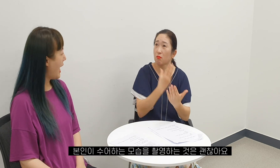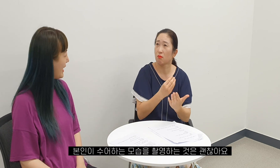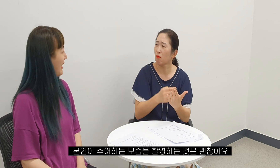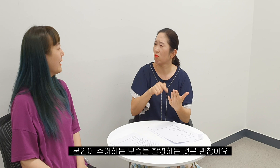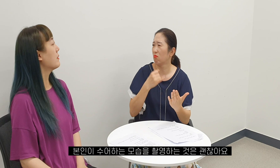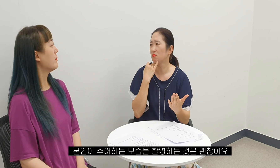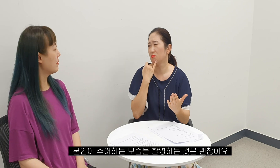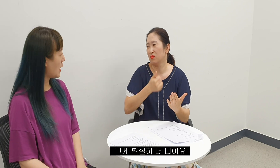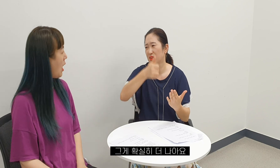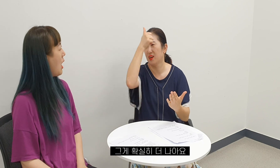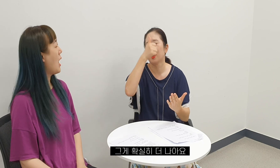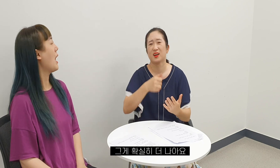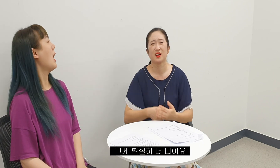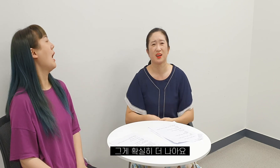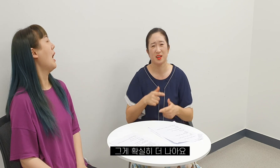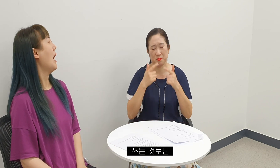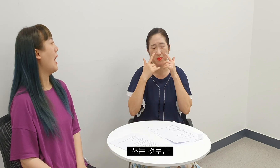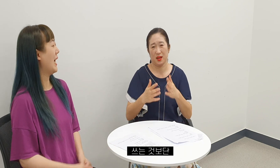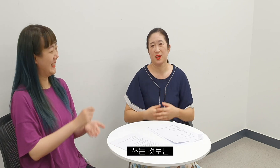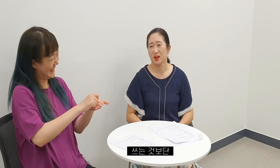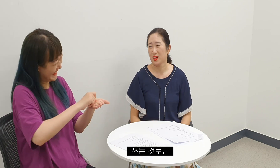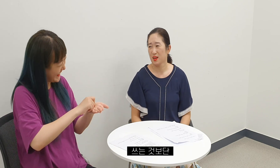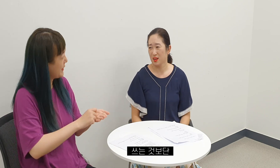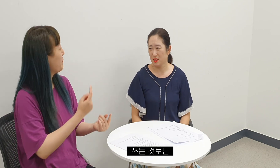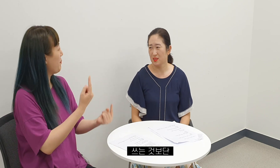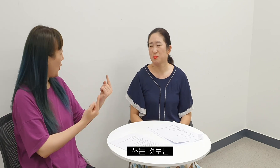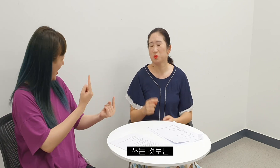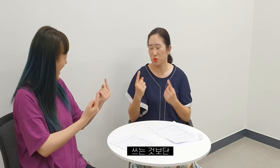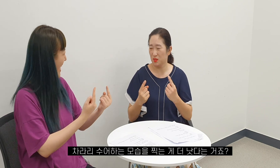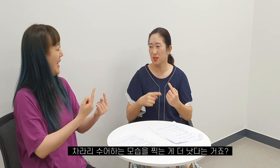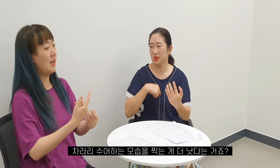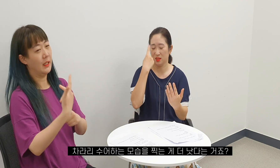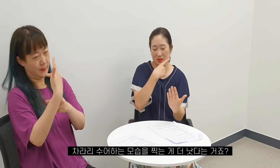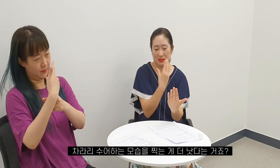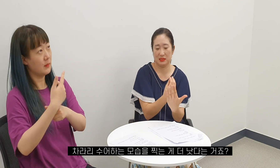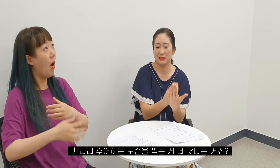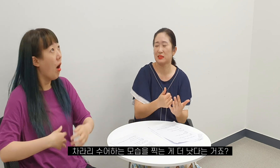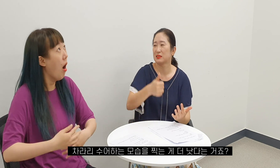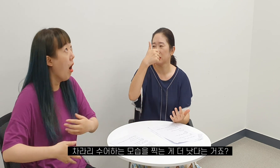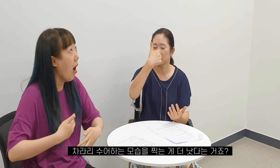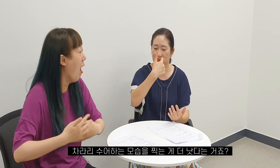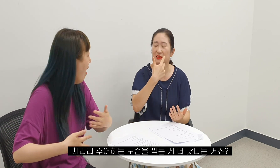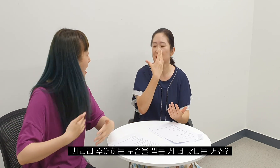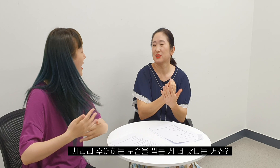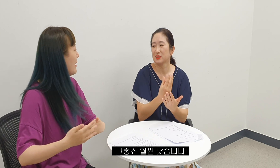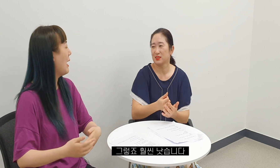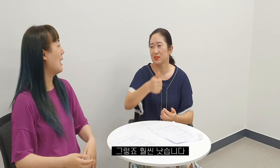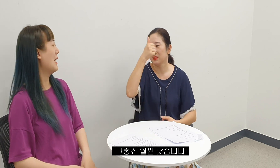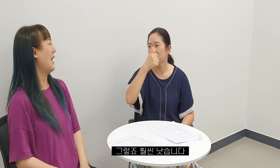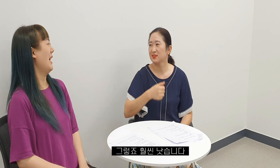Yes, it's okay to take pictures of yourself with the camera in front of you. That's definitely better. Are you saying that it is better to take a picture of a sign language than to write it?